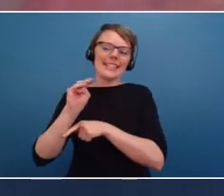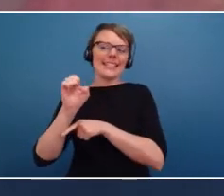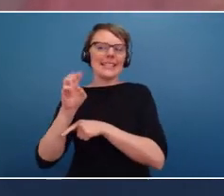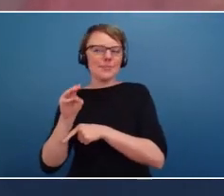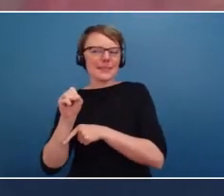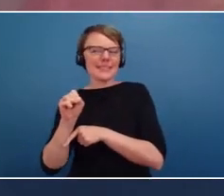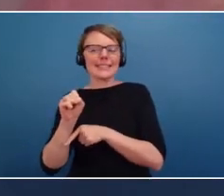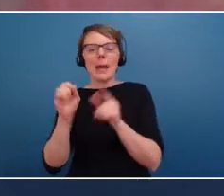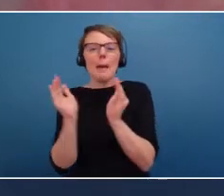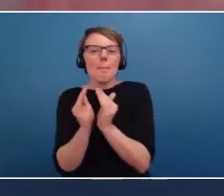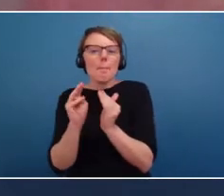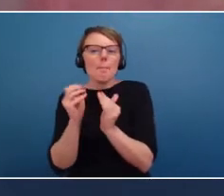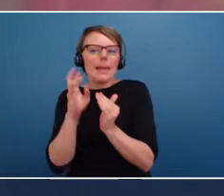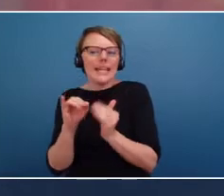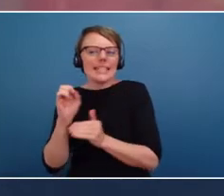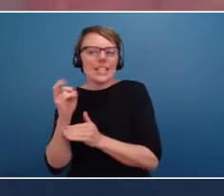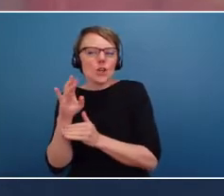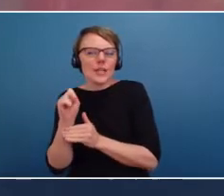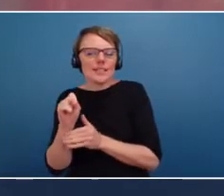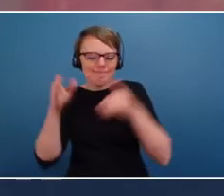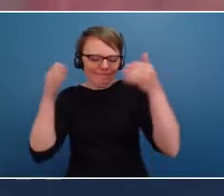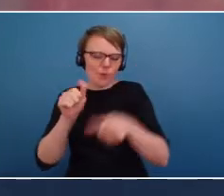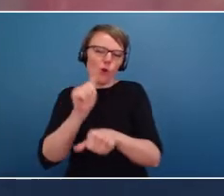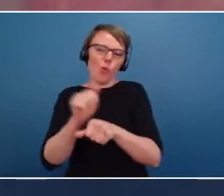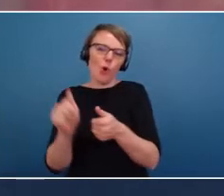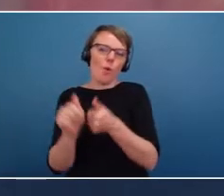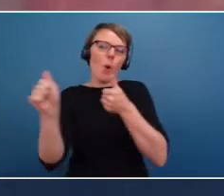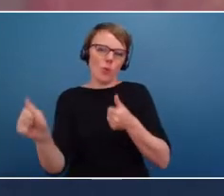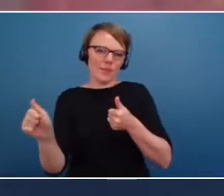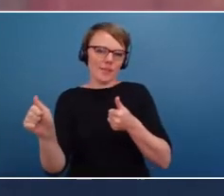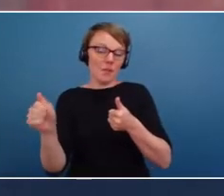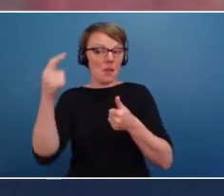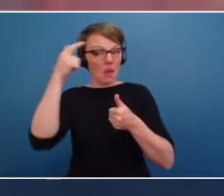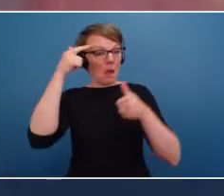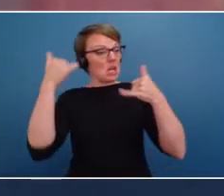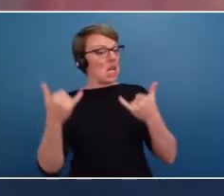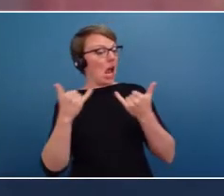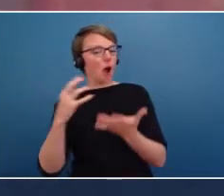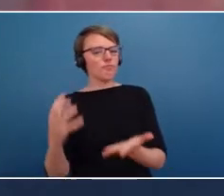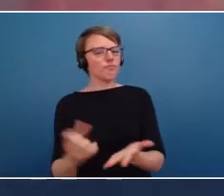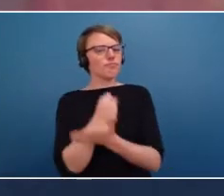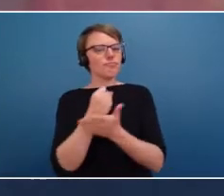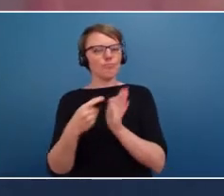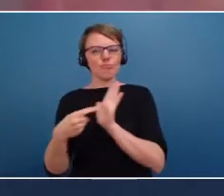we really think it will be a great opportunity for us to share some of the things we have learned. But also to learn from you.